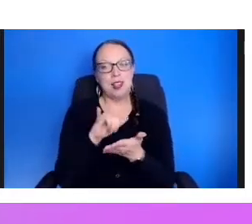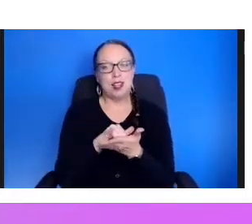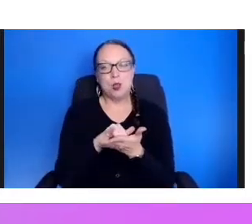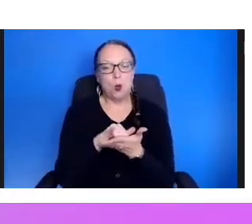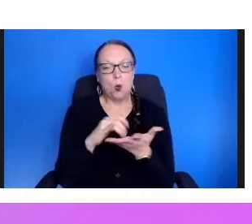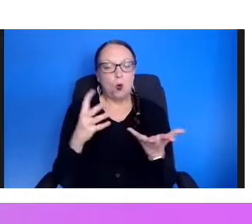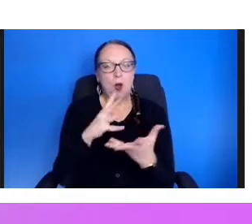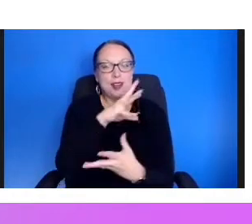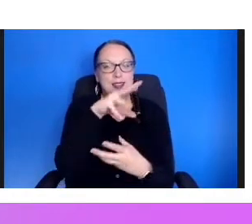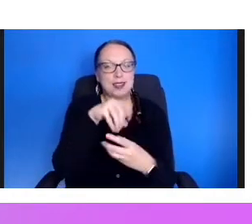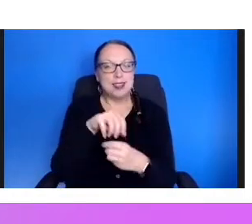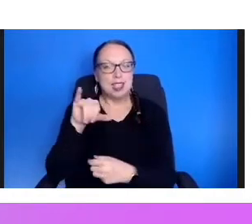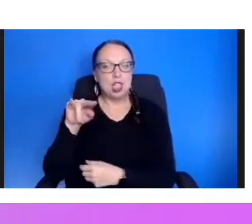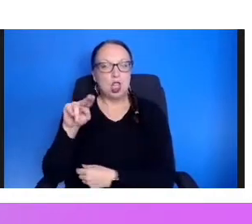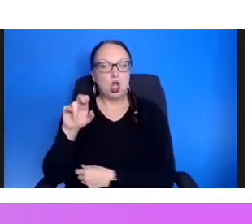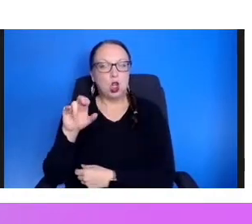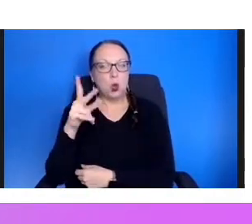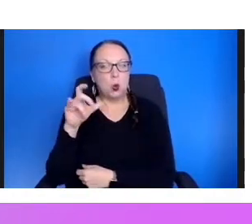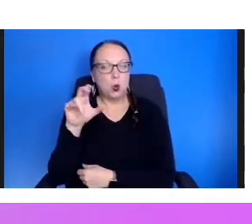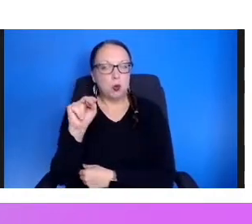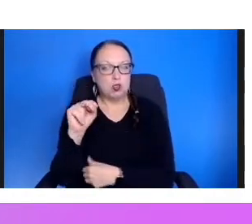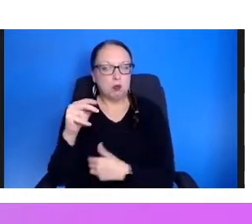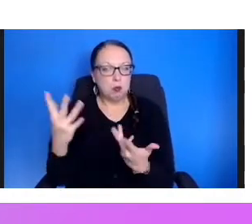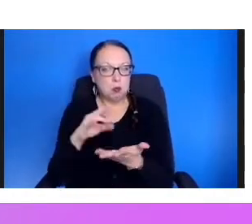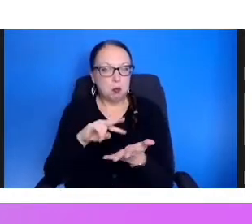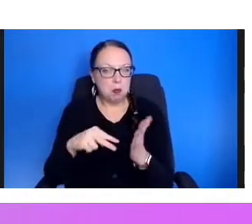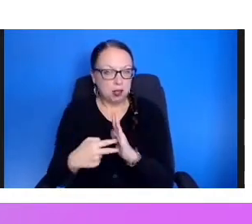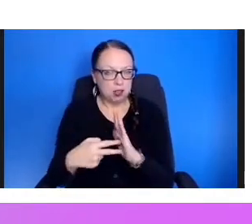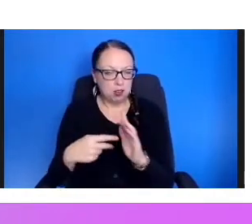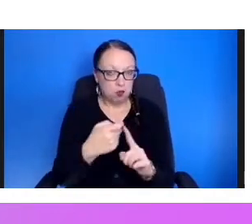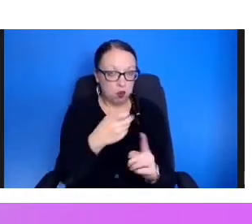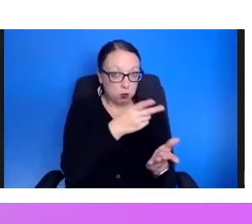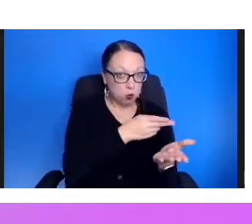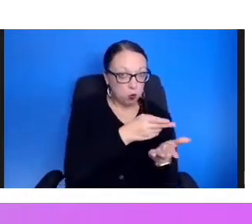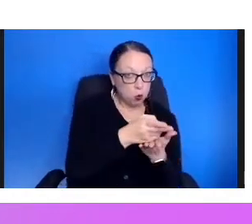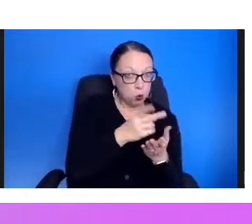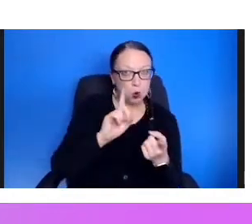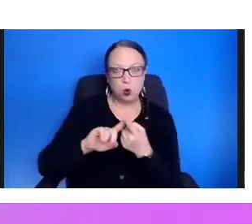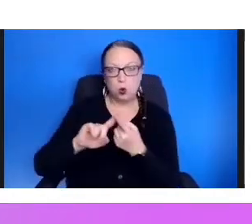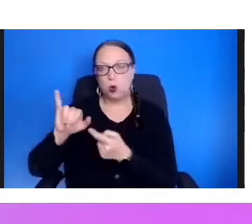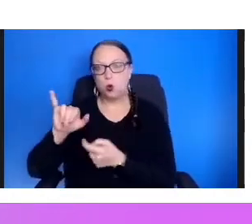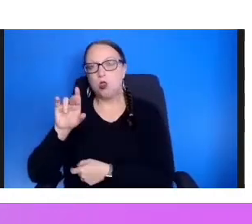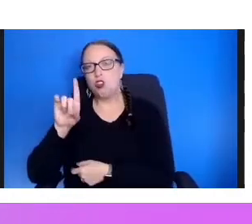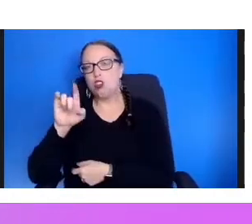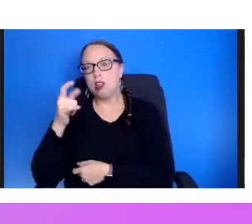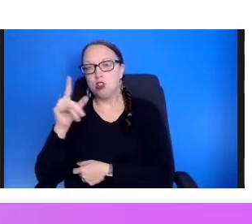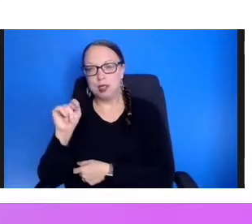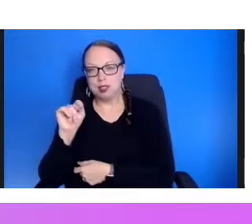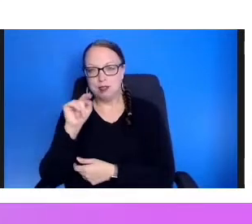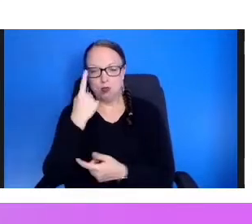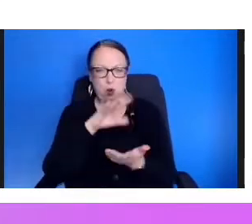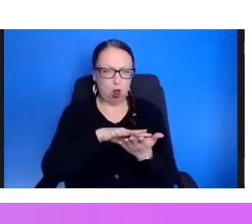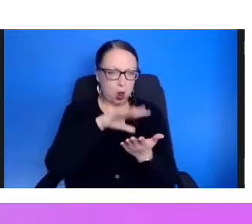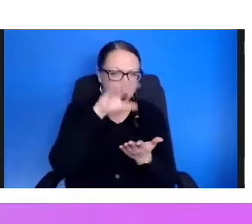Who do we include for it? Going from truth to judgment in terms of learning and unlearning and really looking at that flick